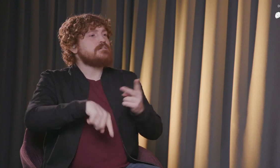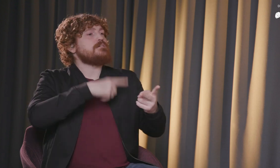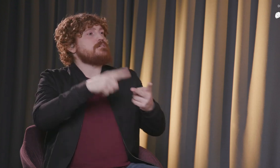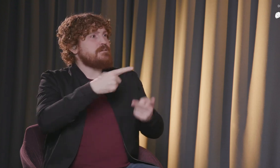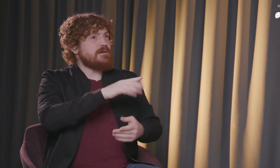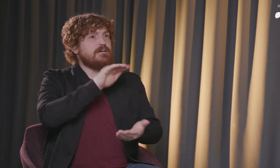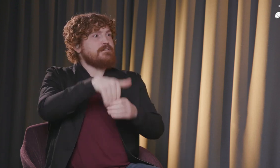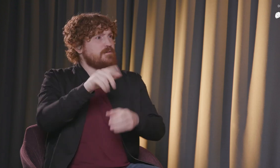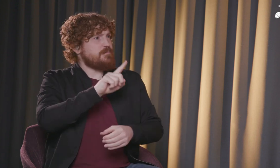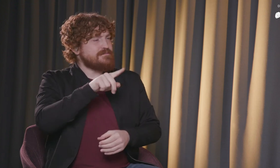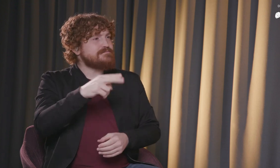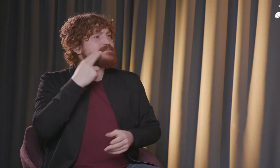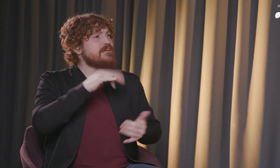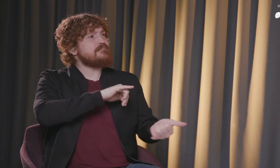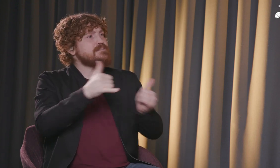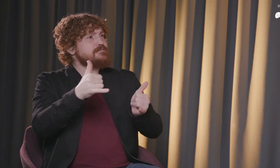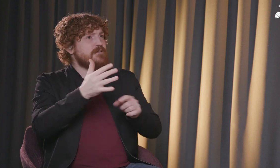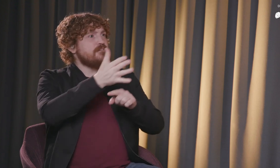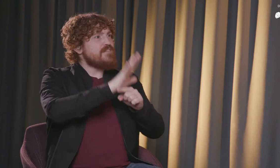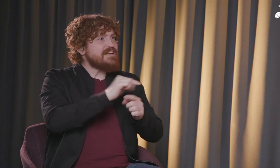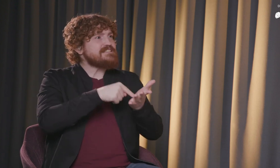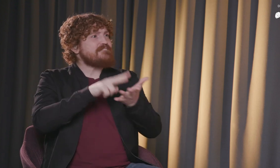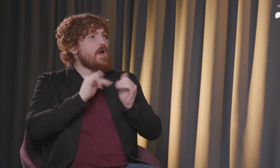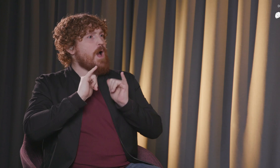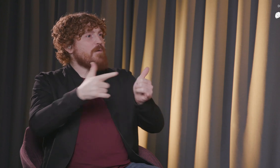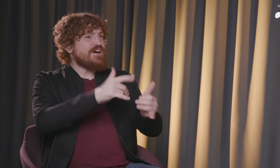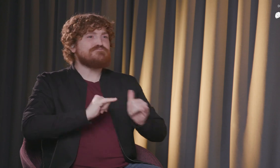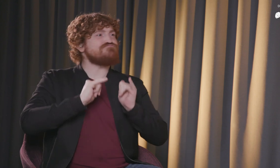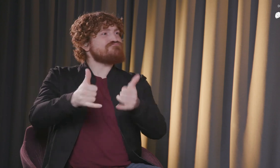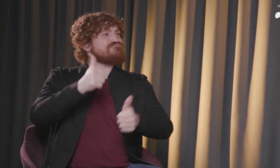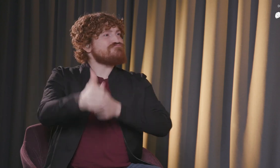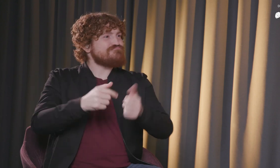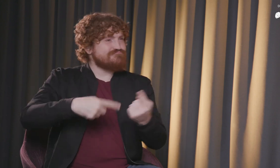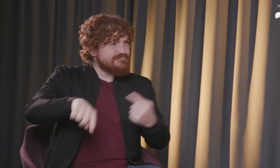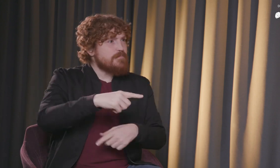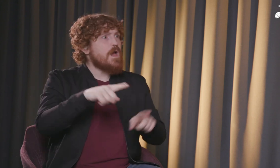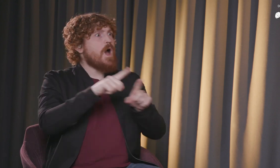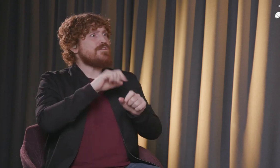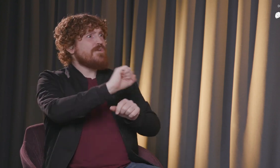You’ve also been involved in Deaffest’s Film and TV Awards Gala, congratulating winners and presenting them with awards.